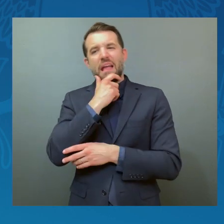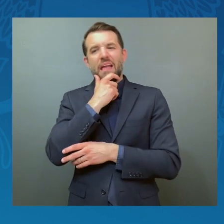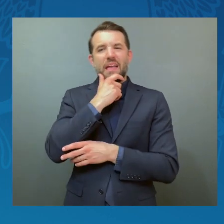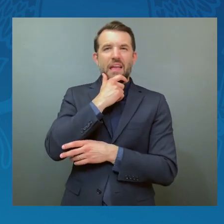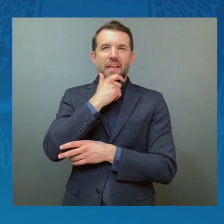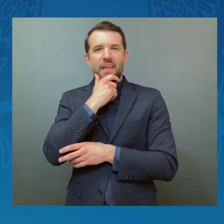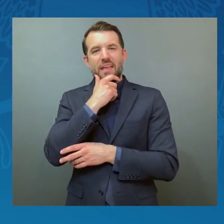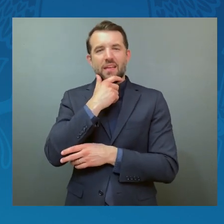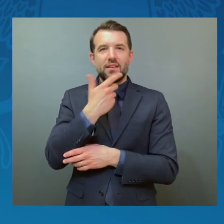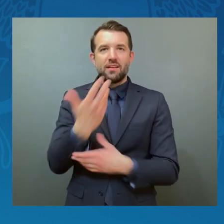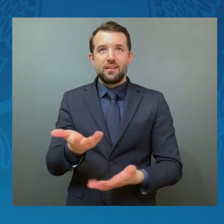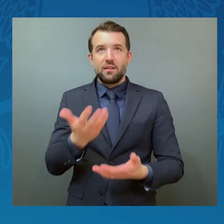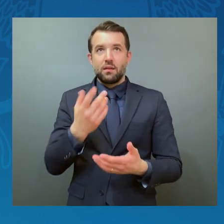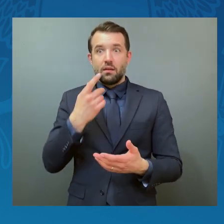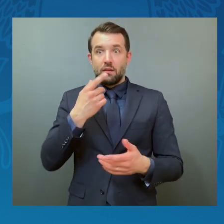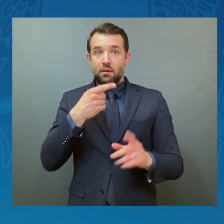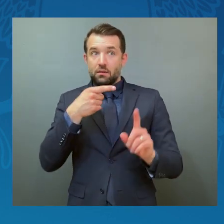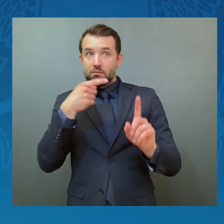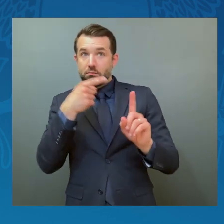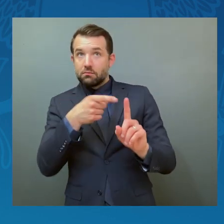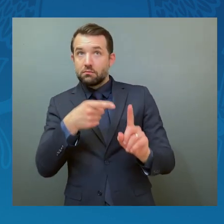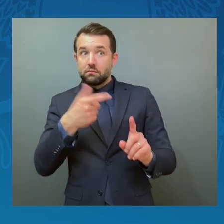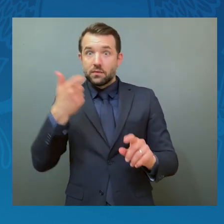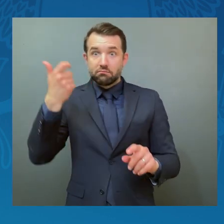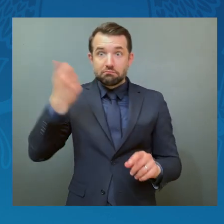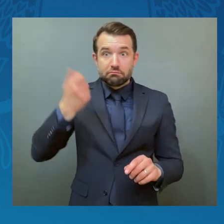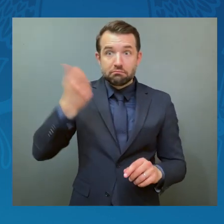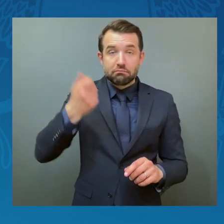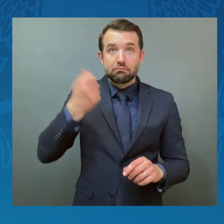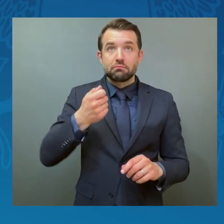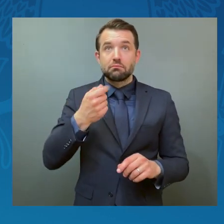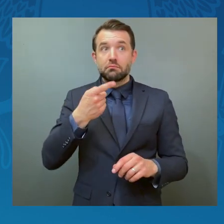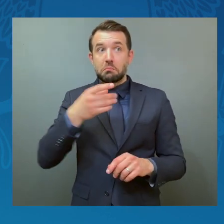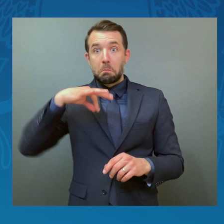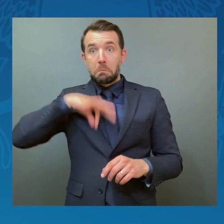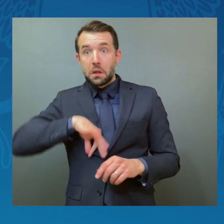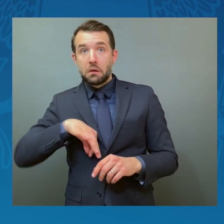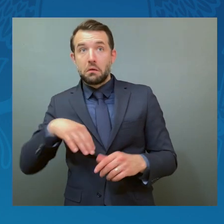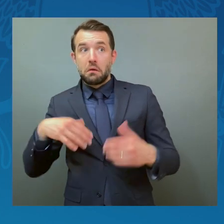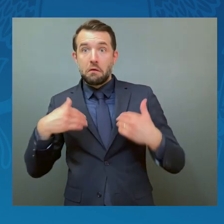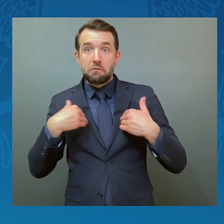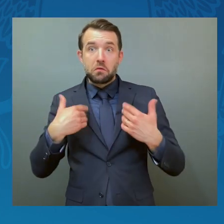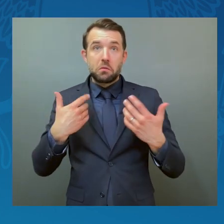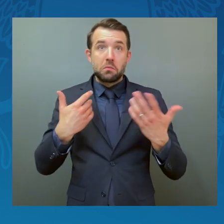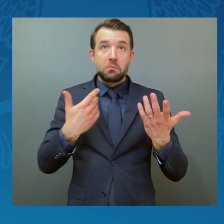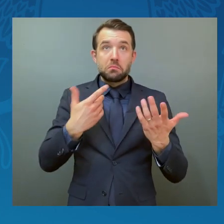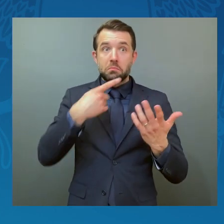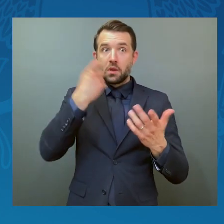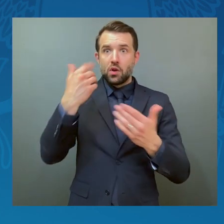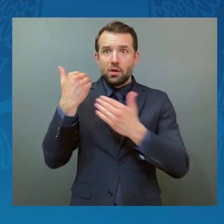if you are responsible with money or maybe not entitled to those benefits, if you're not responsible with money.